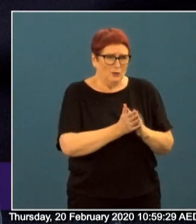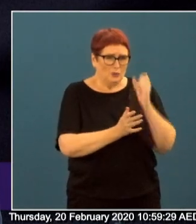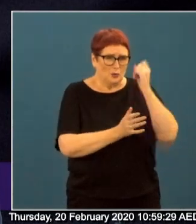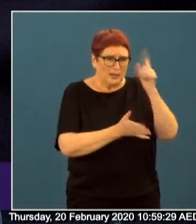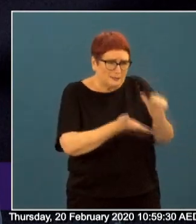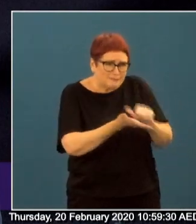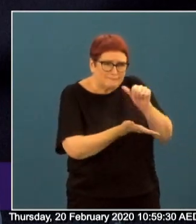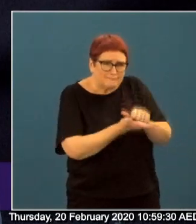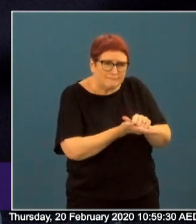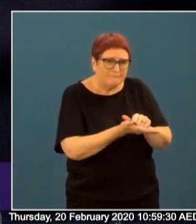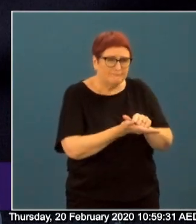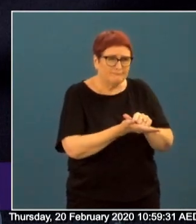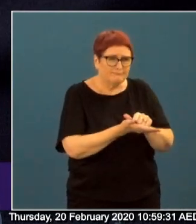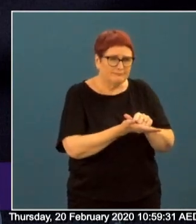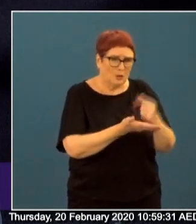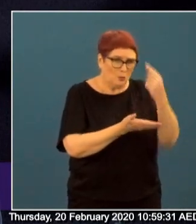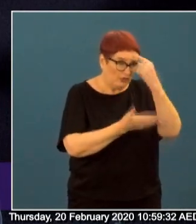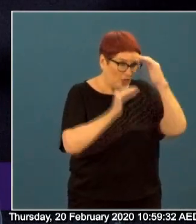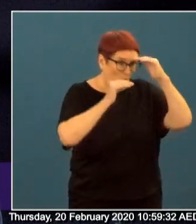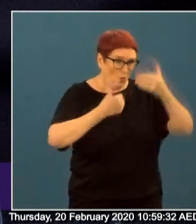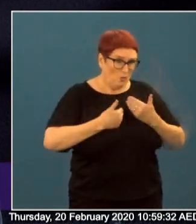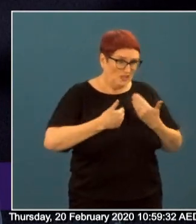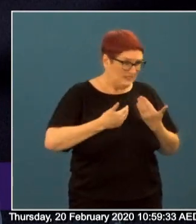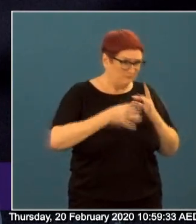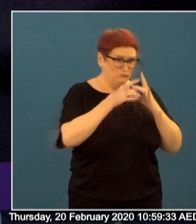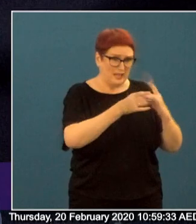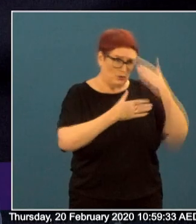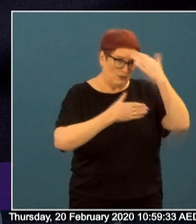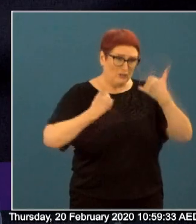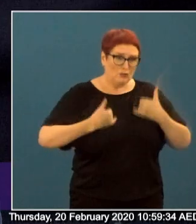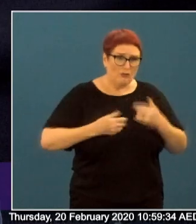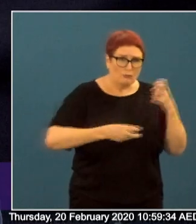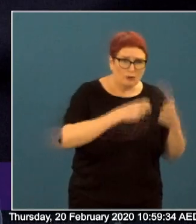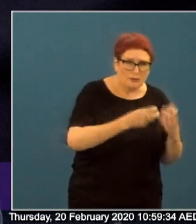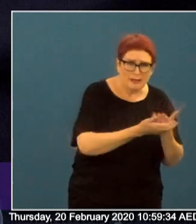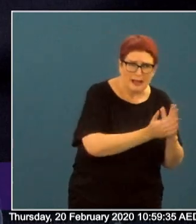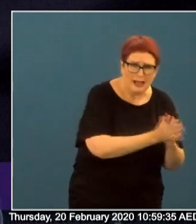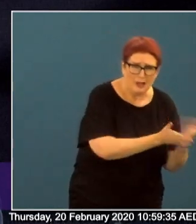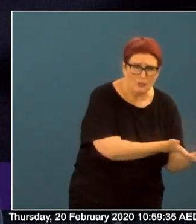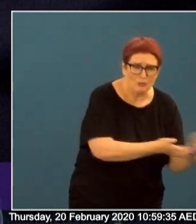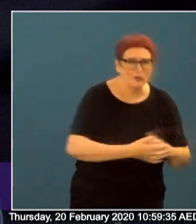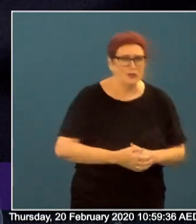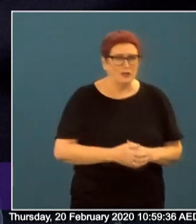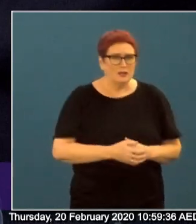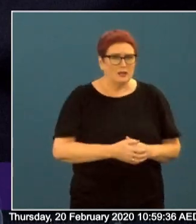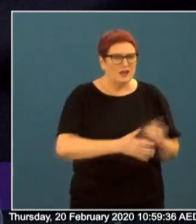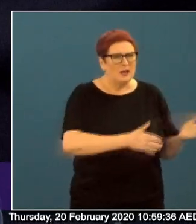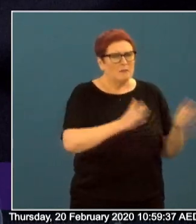diagnosis through a health or through a psychiatric model, but then treat the condition as one of intellectual disability?